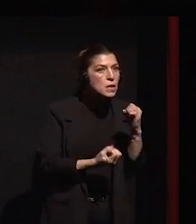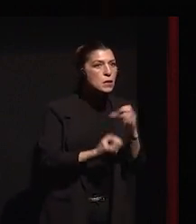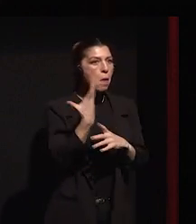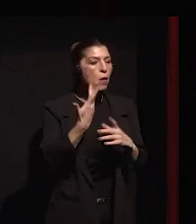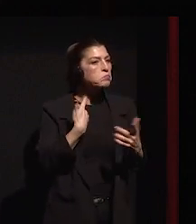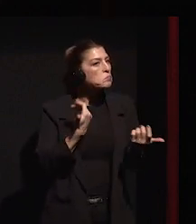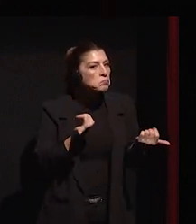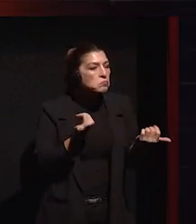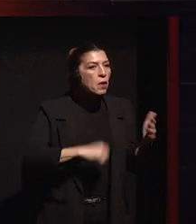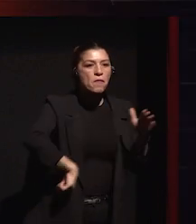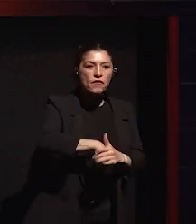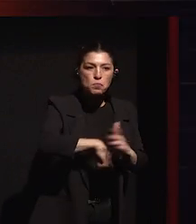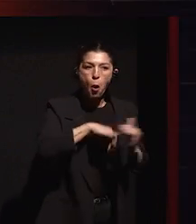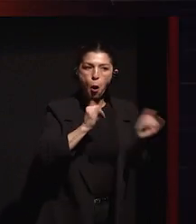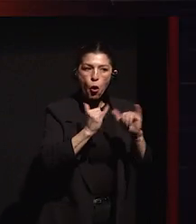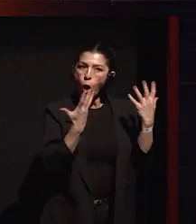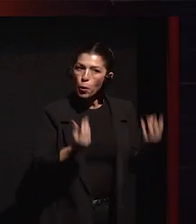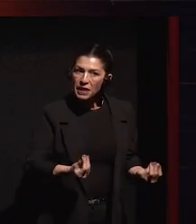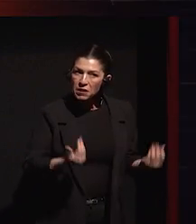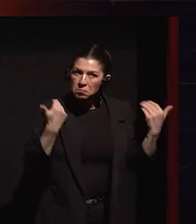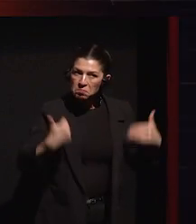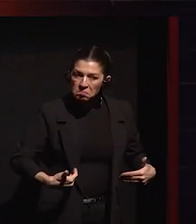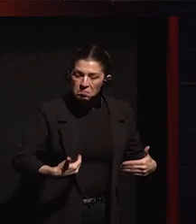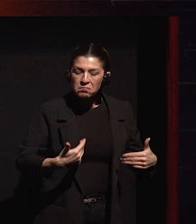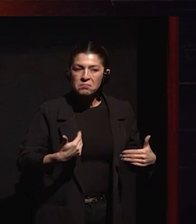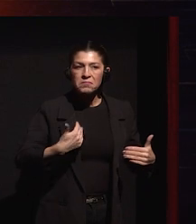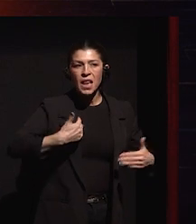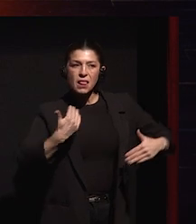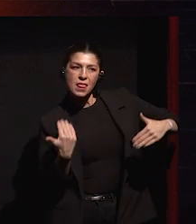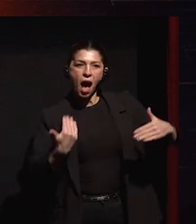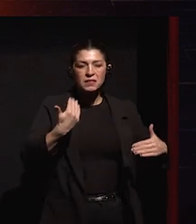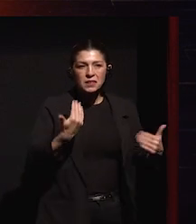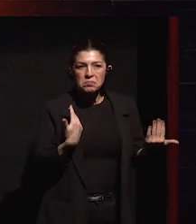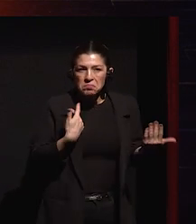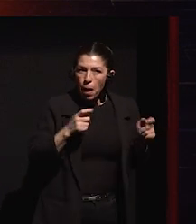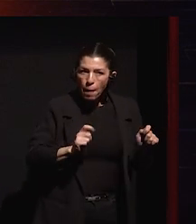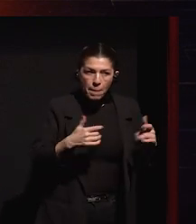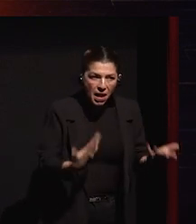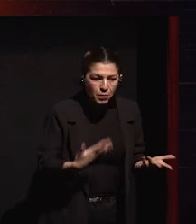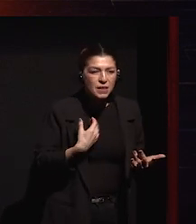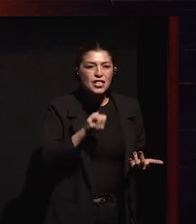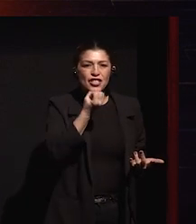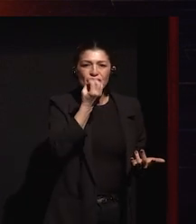or doing dance exercises or smelling flowers or something and not discussing gender.